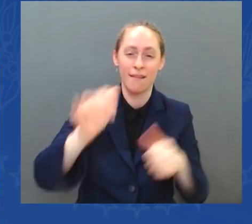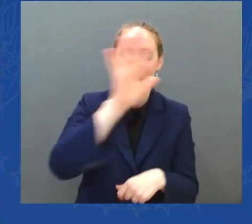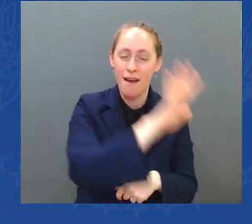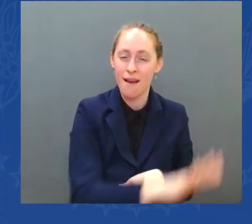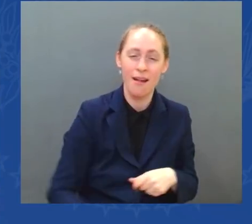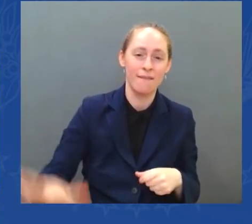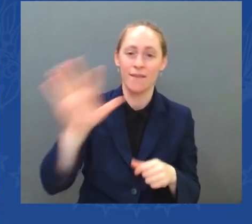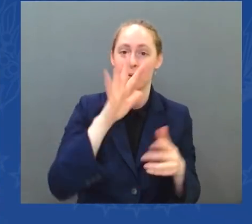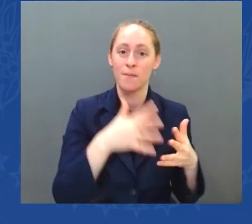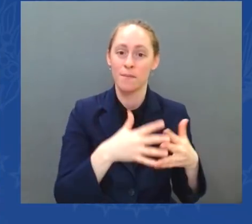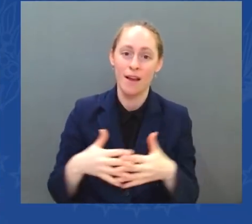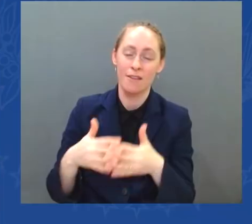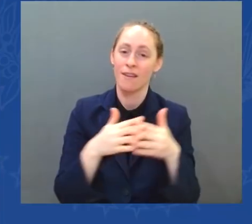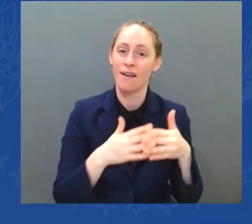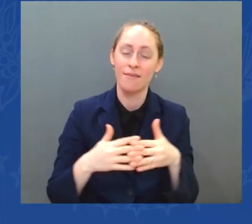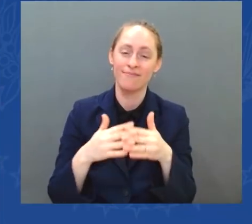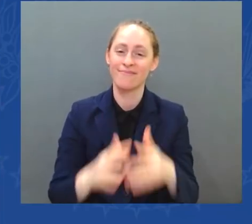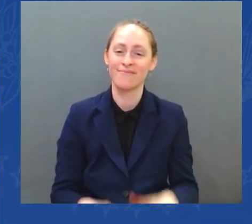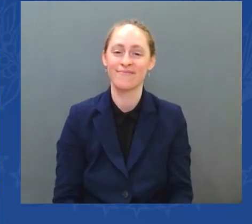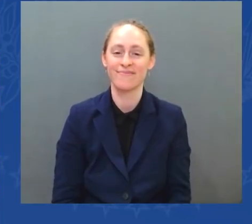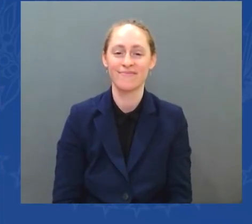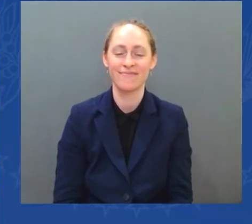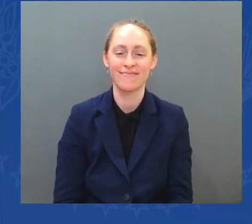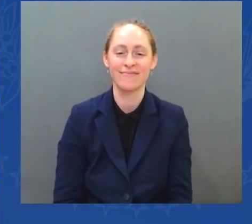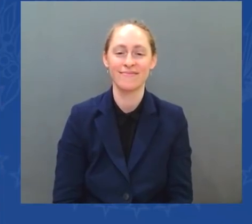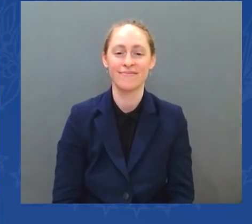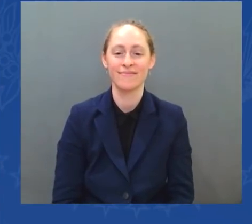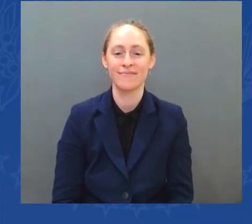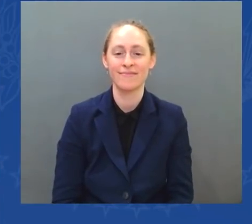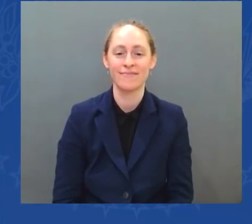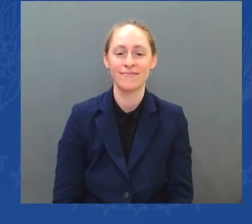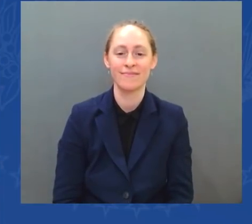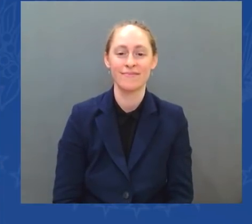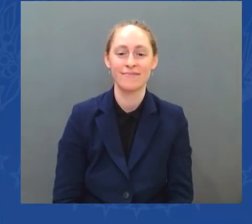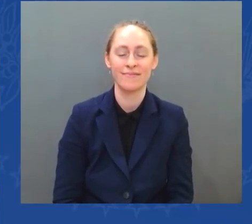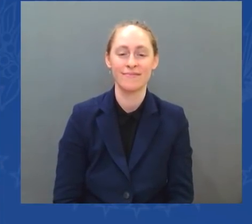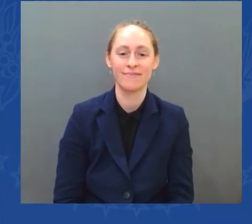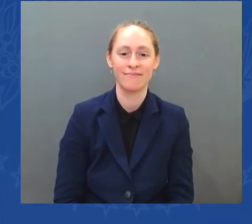to power 800,000 vehicles per year with room to grow.